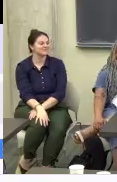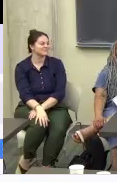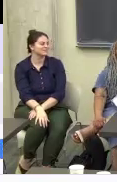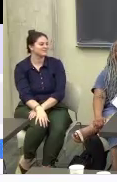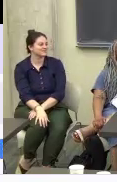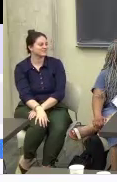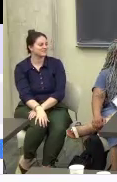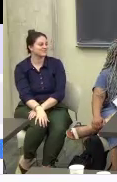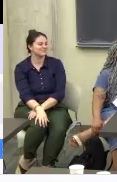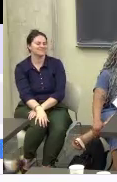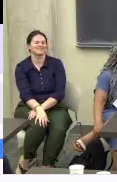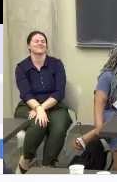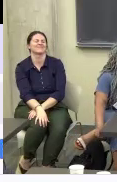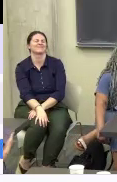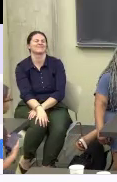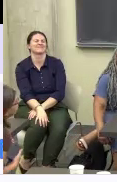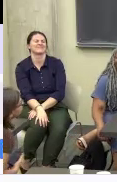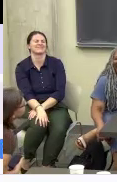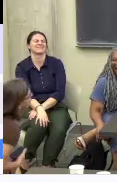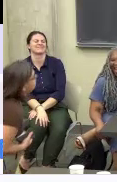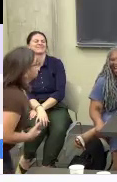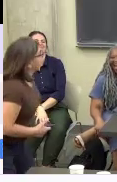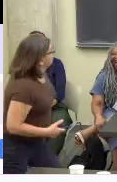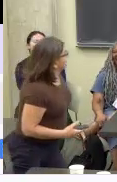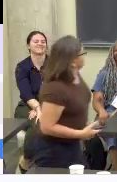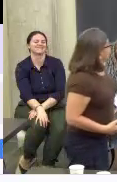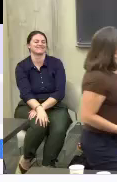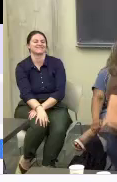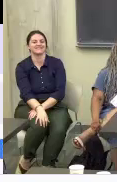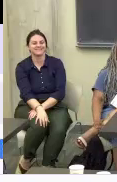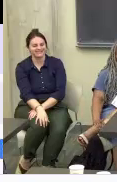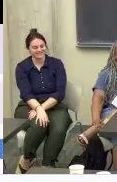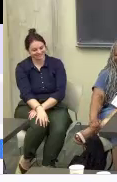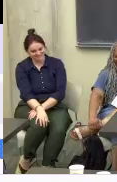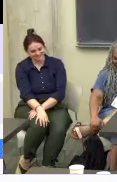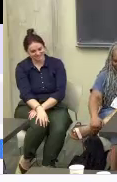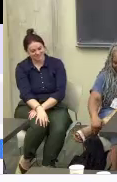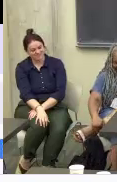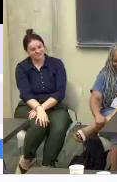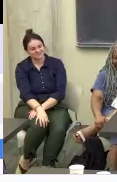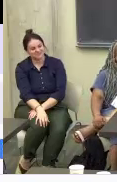As the kids say. I, you know,